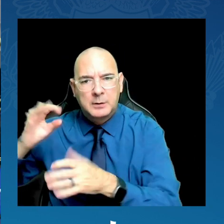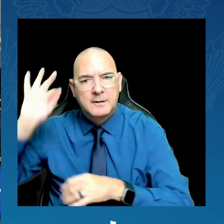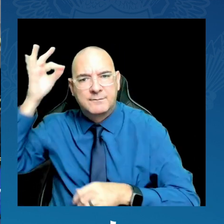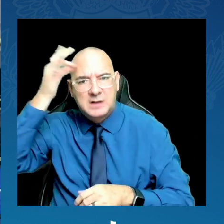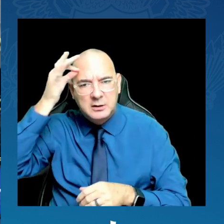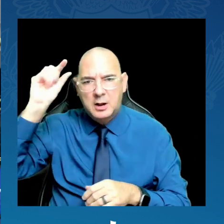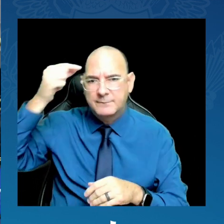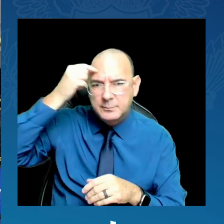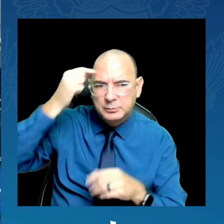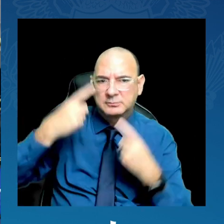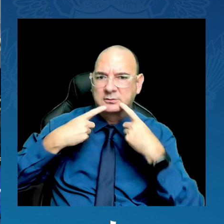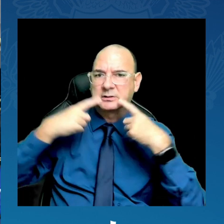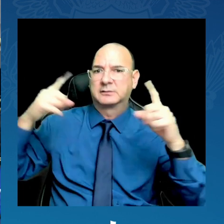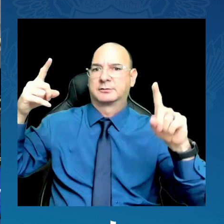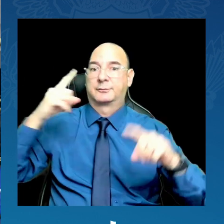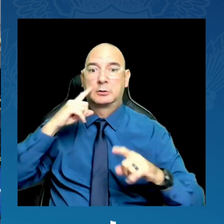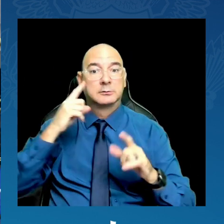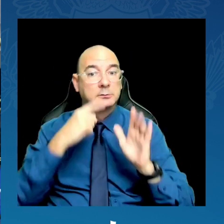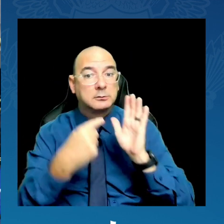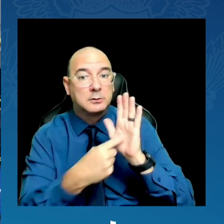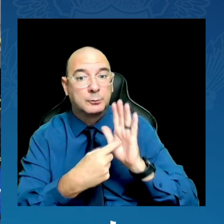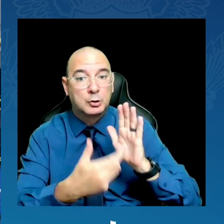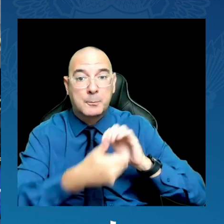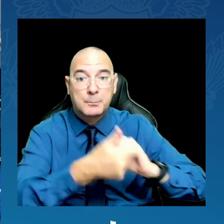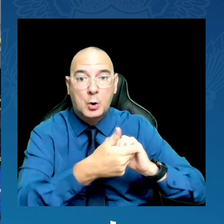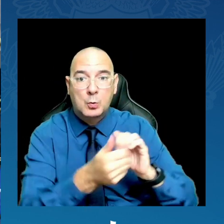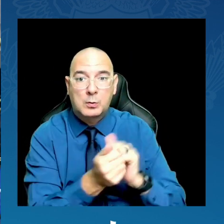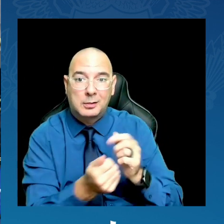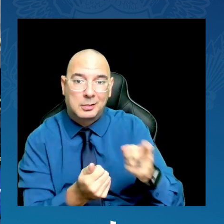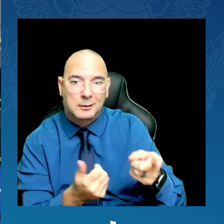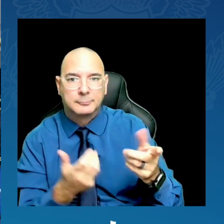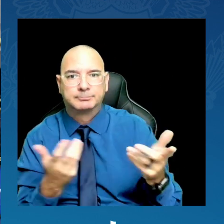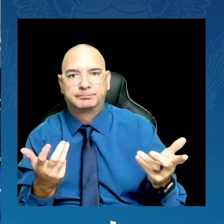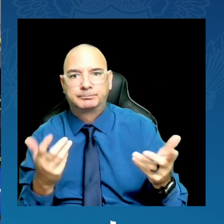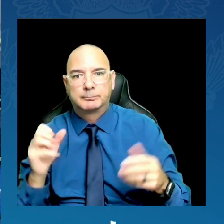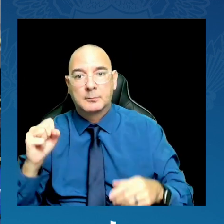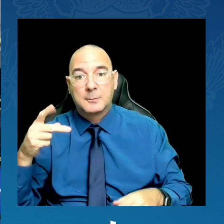of the Space Force Universities Partnership Program that will enable us to expand that programs